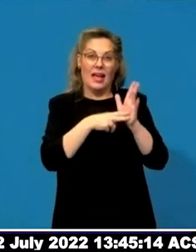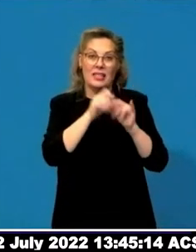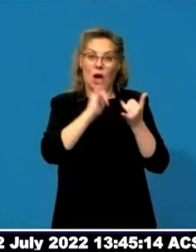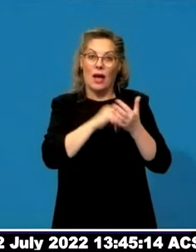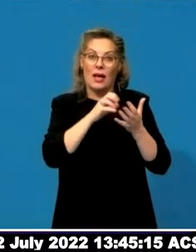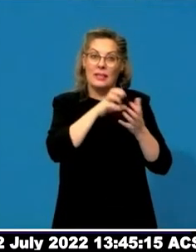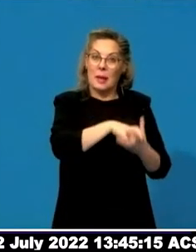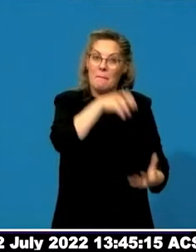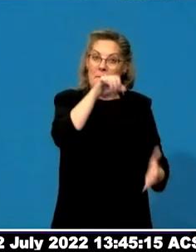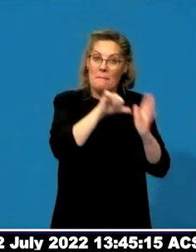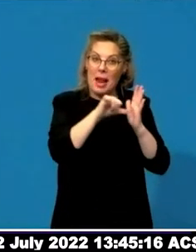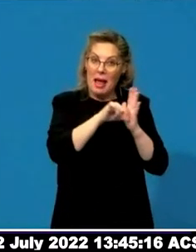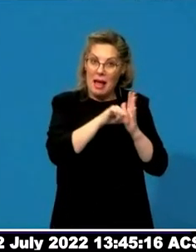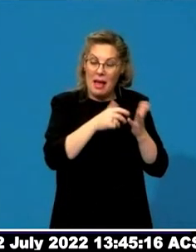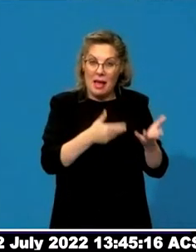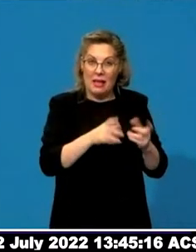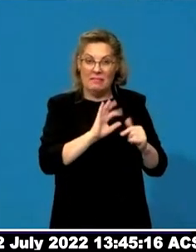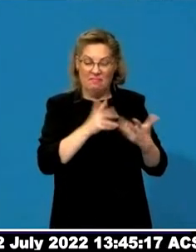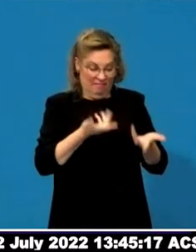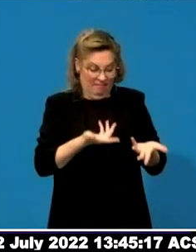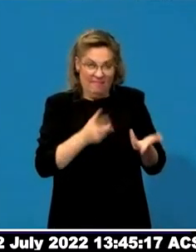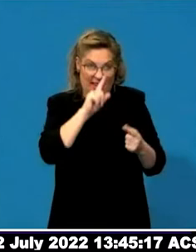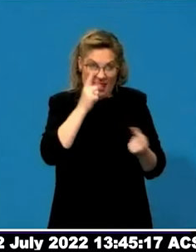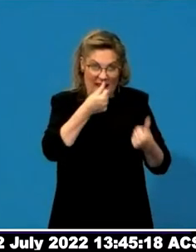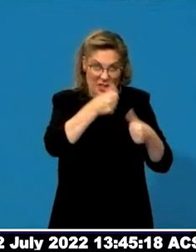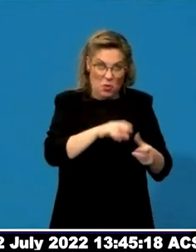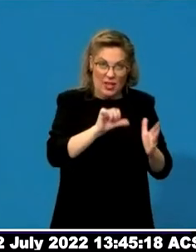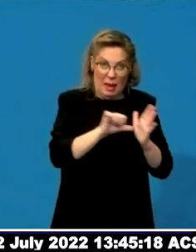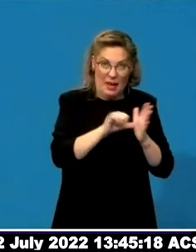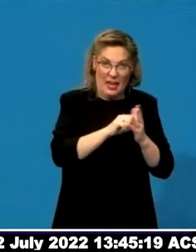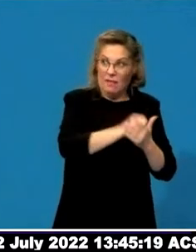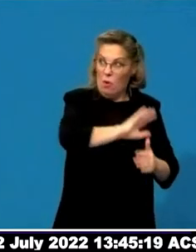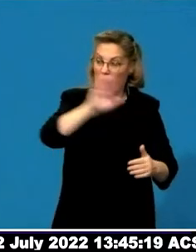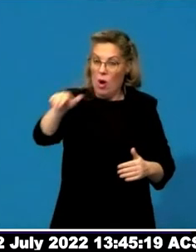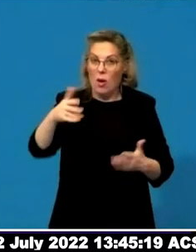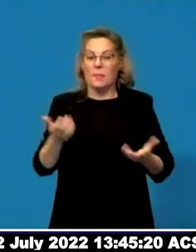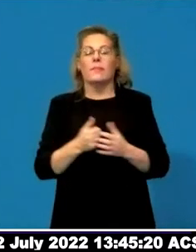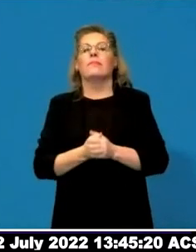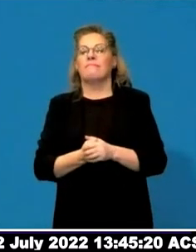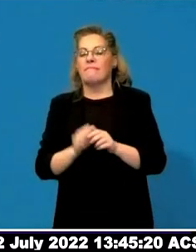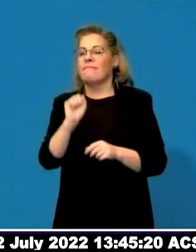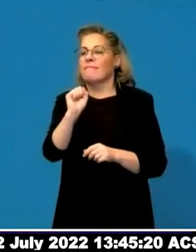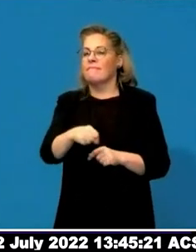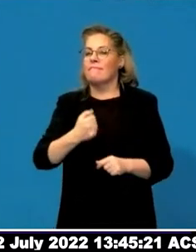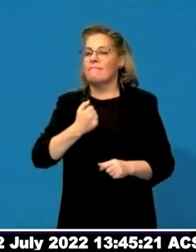My nephew and his wife both live in that [REDACTED], hey.